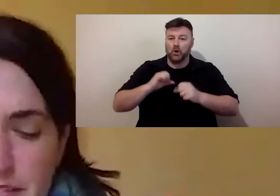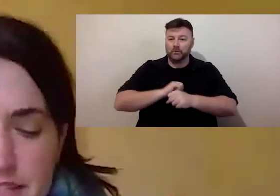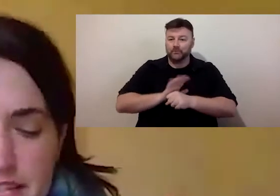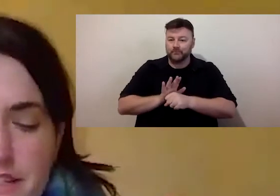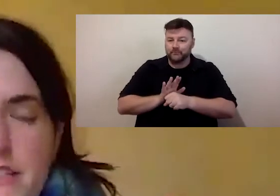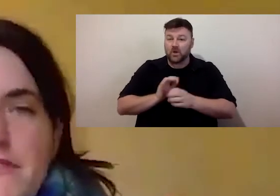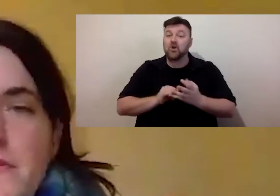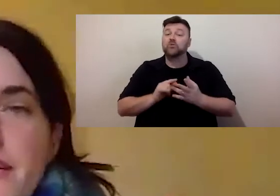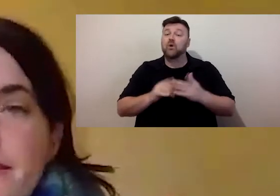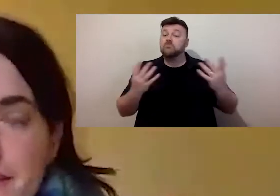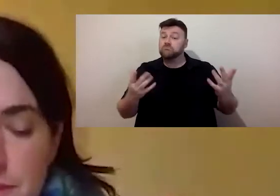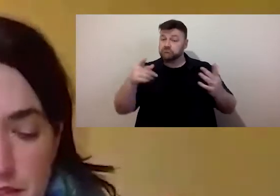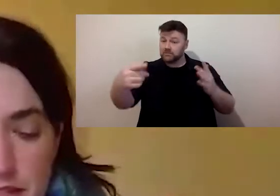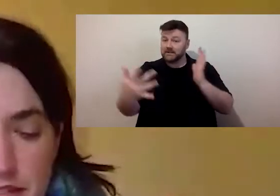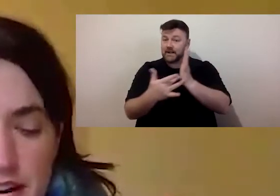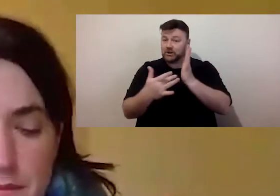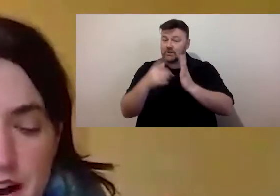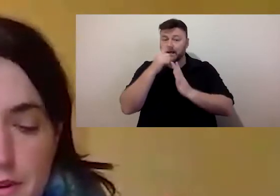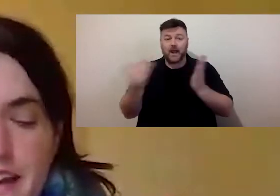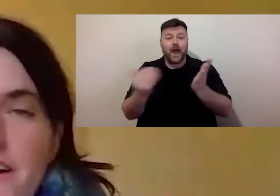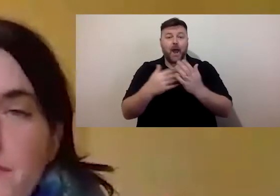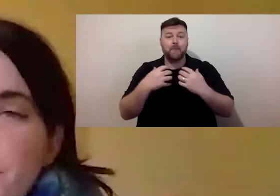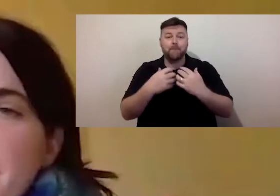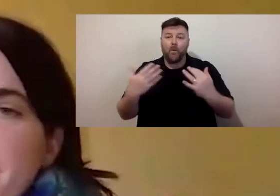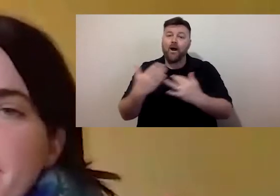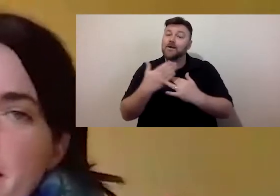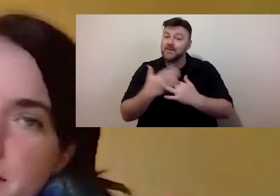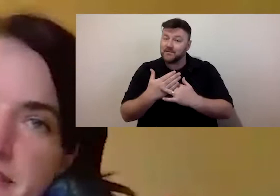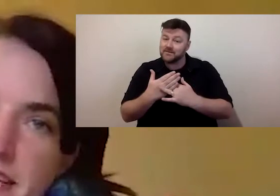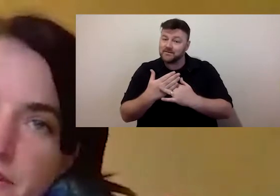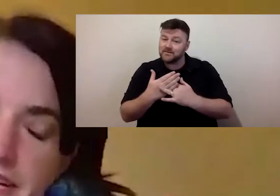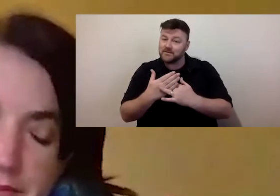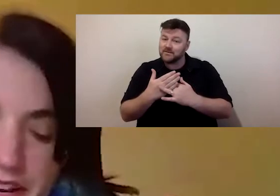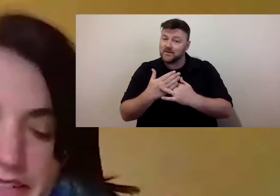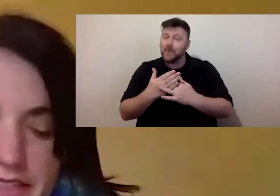use technology for more accessible art without compromising the intimacy or experience?